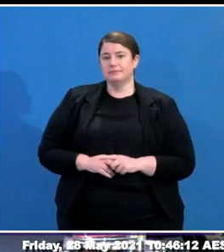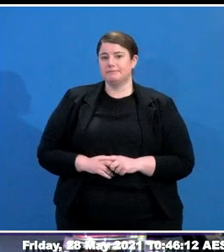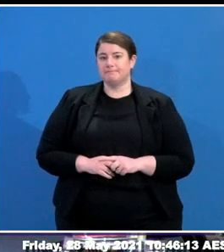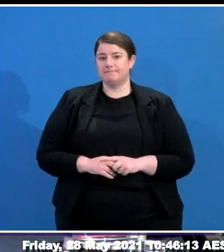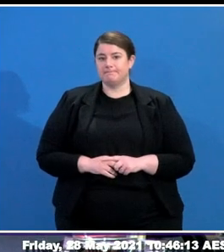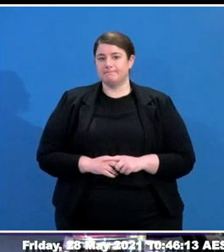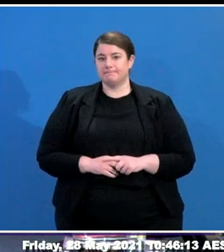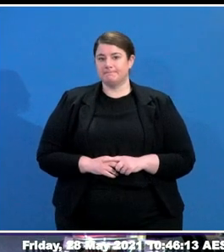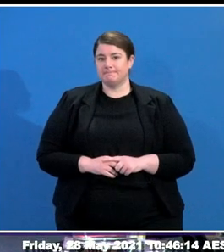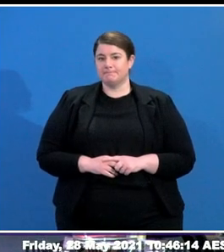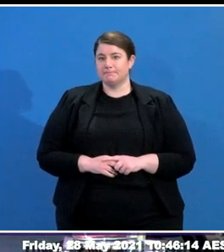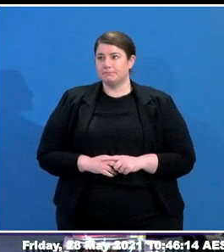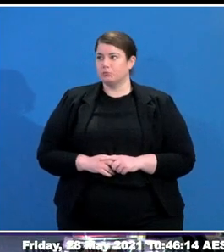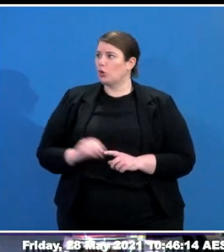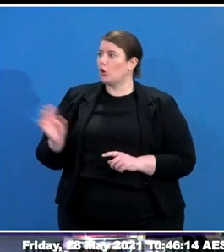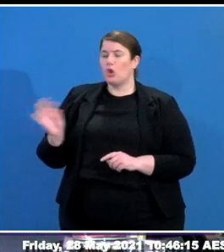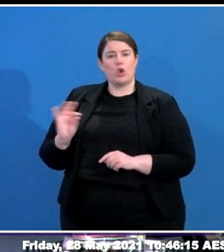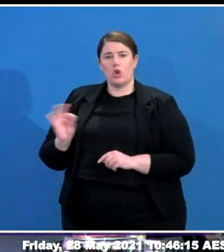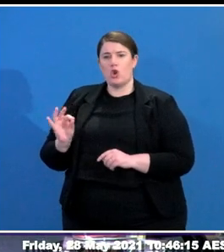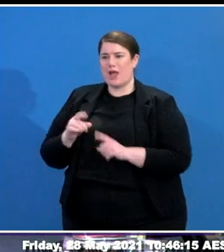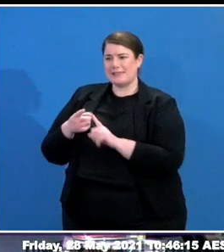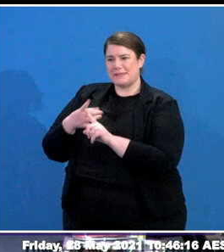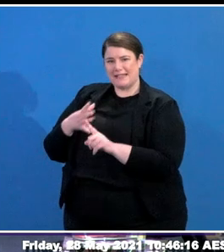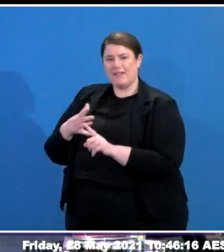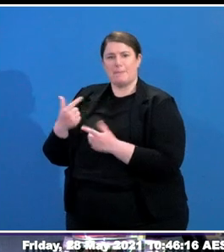Not as a specific topic, but we certainly did do the Piaud reports.